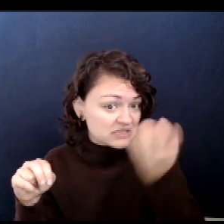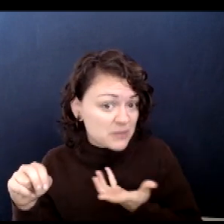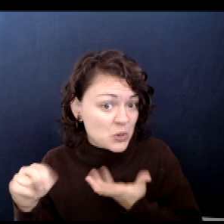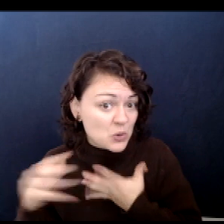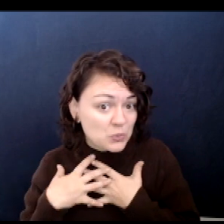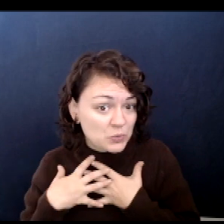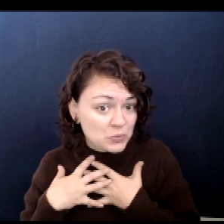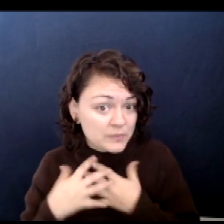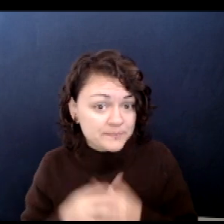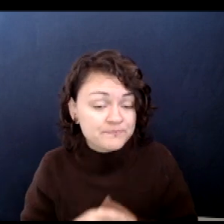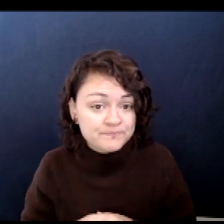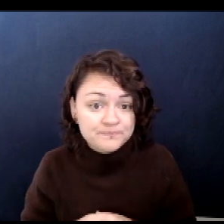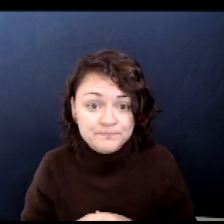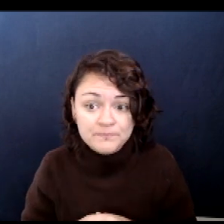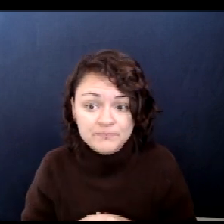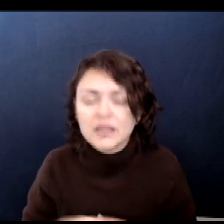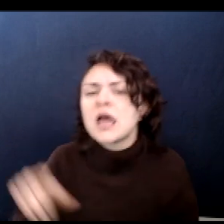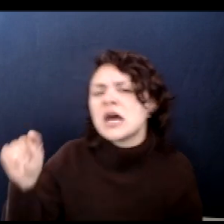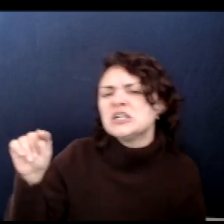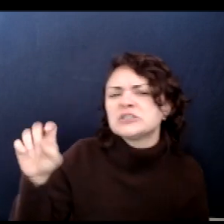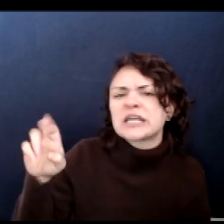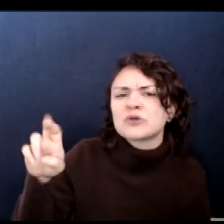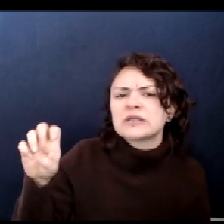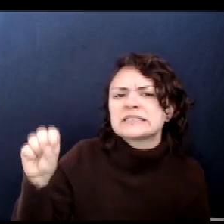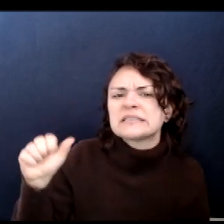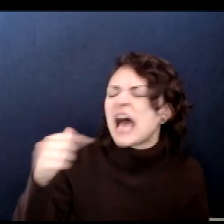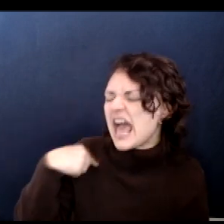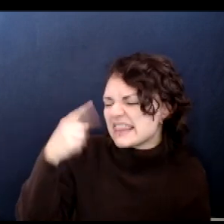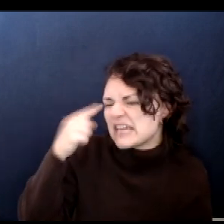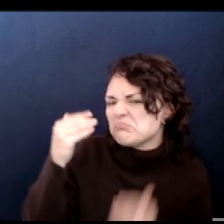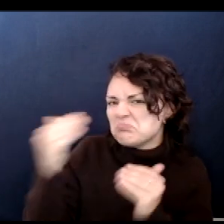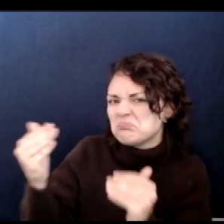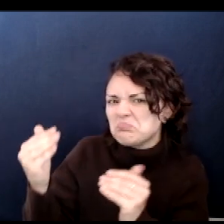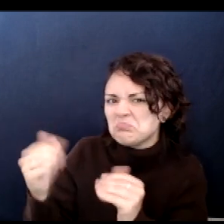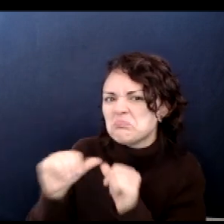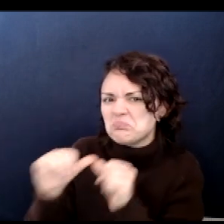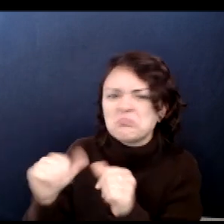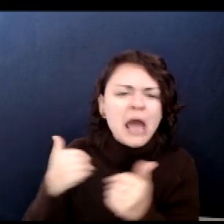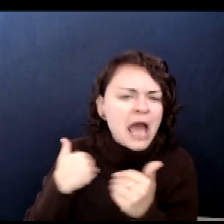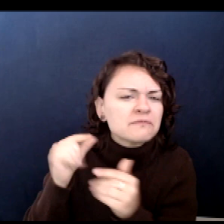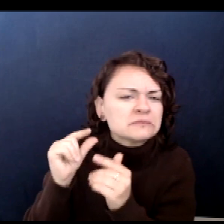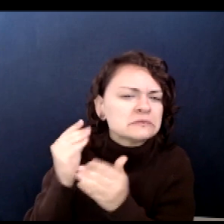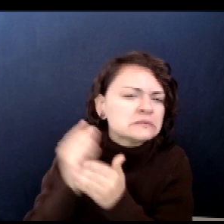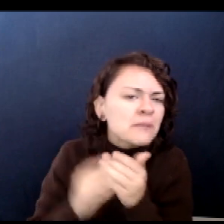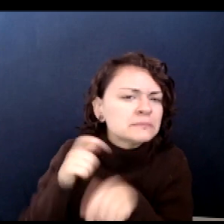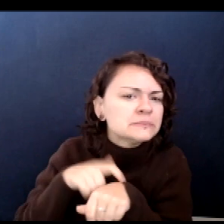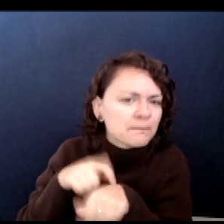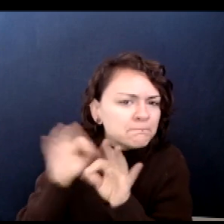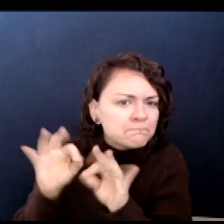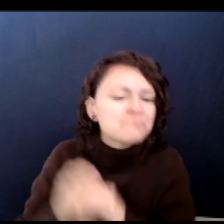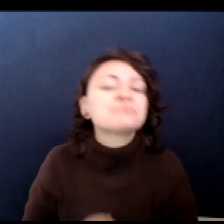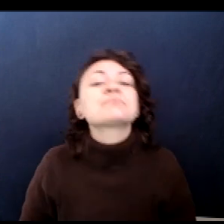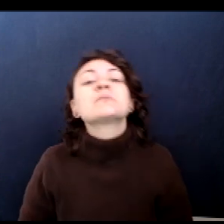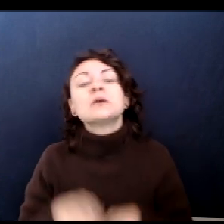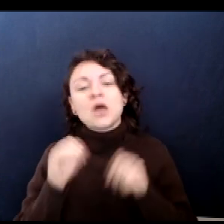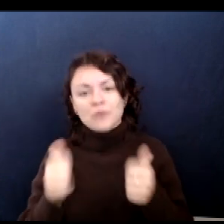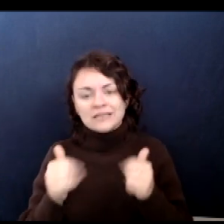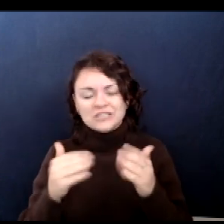Go ahead, Tetyana. I think we have a little bit. All right. Well, based on these findings, let's go to the next slide then.